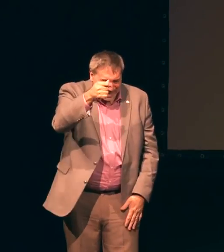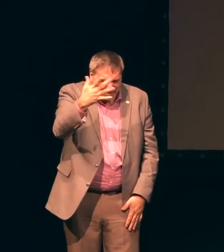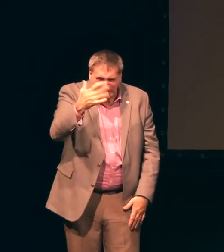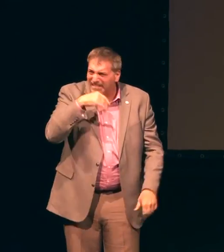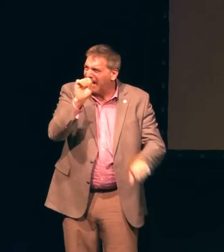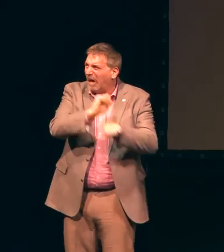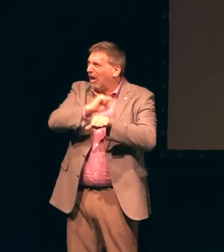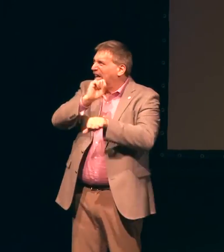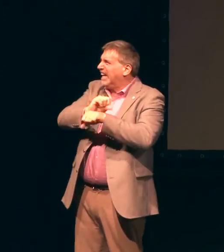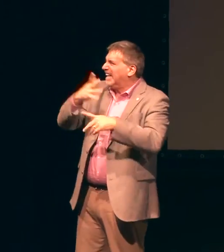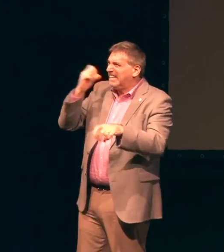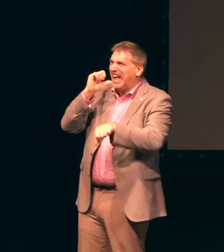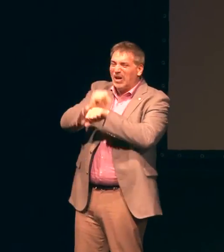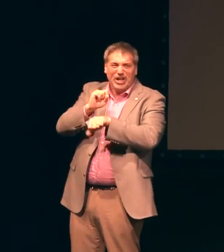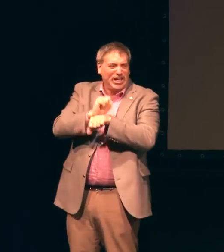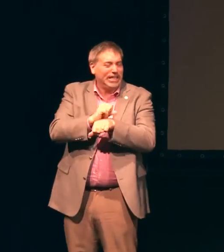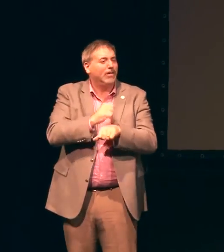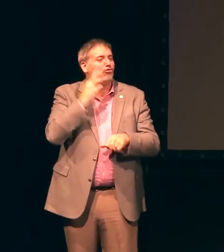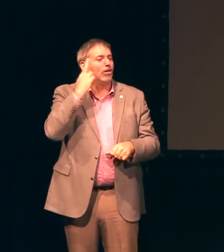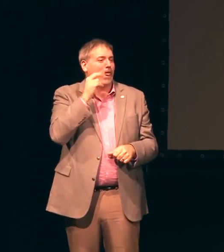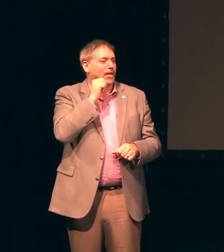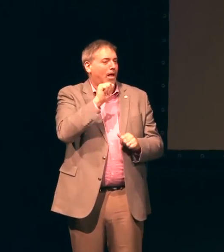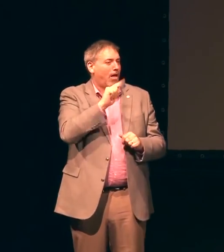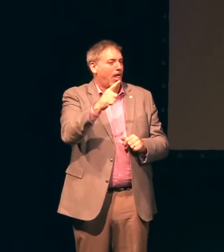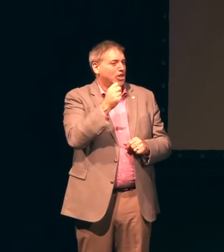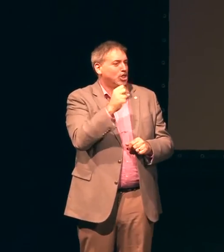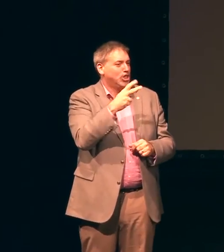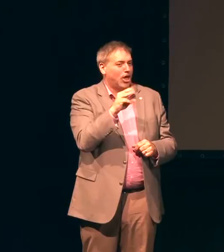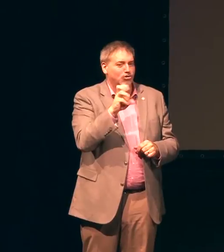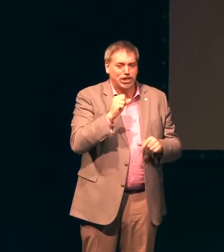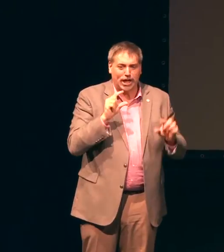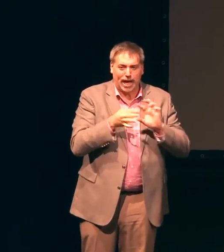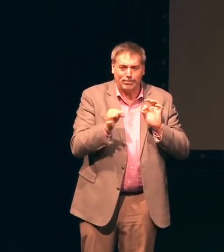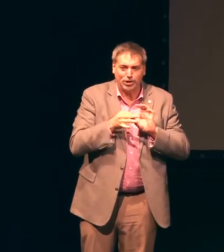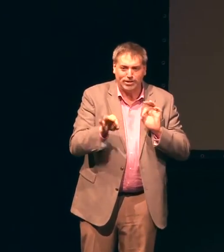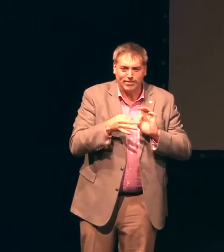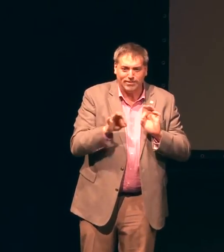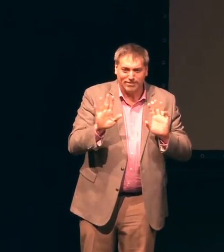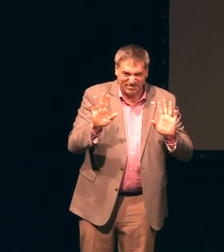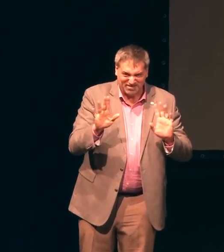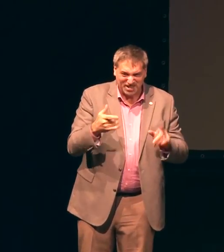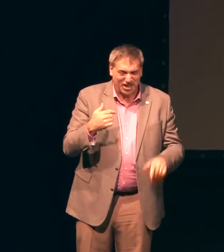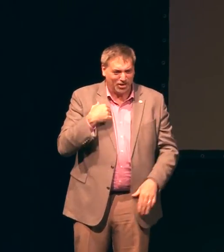on it, you would be so excited, like, it's not working, I realize not all shows were captioned at